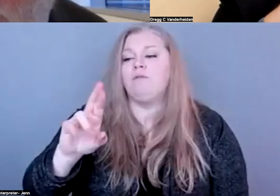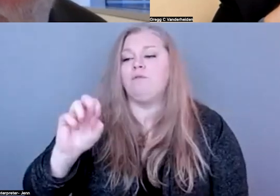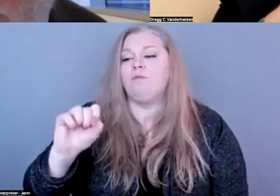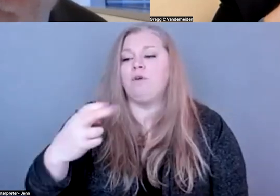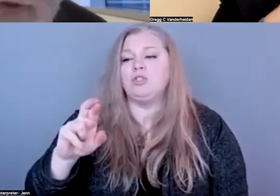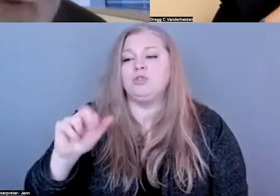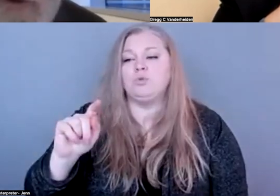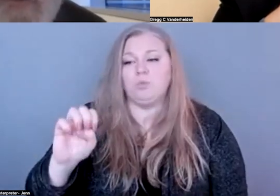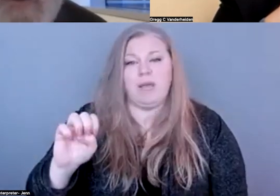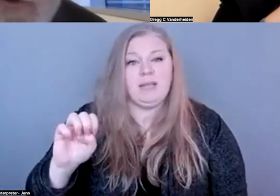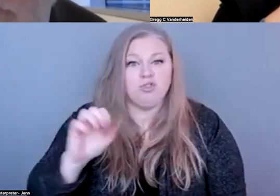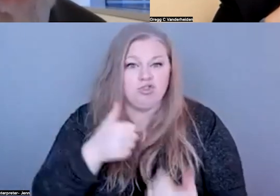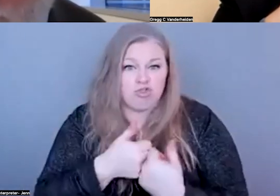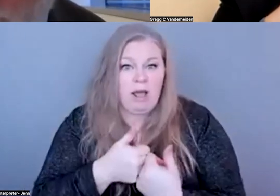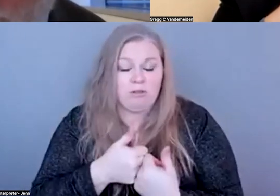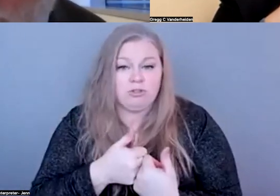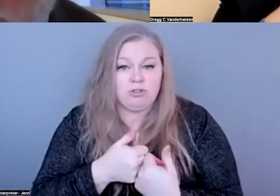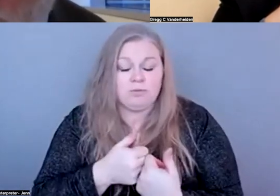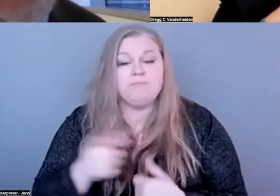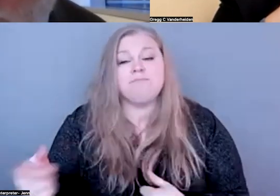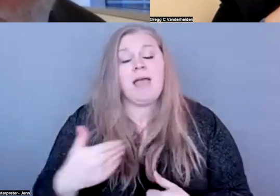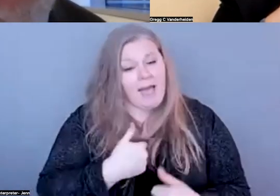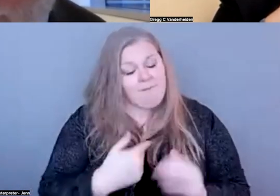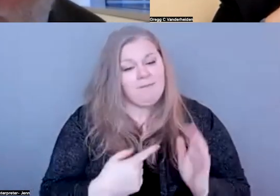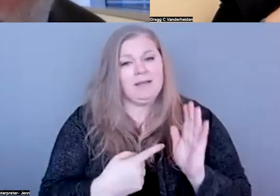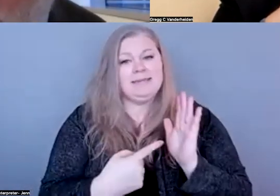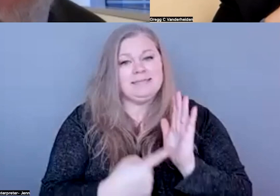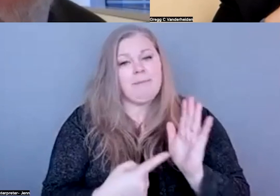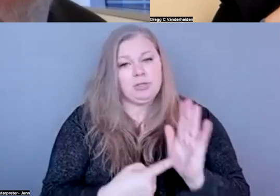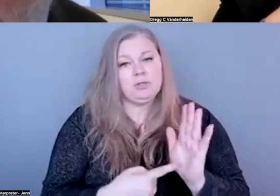enough, he said that there are demonstrations of mechanisms